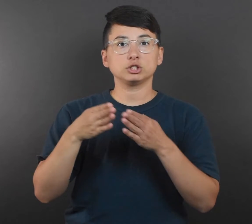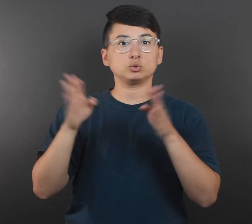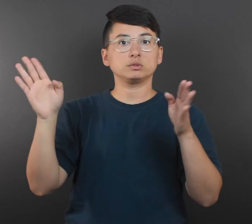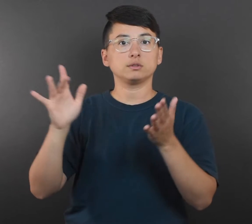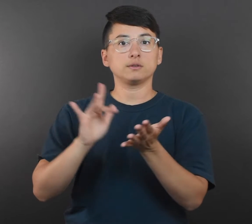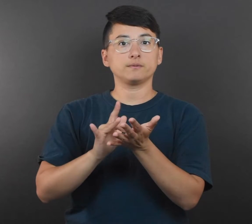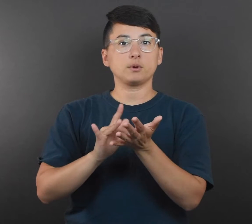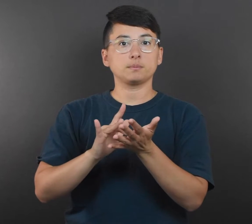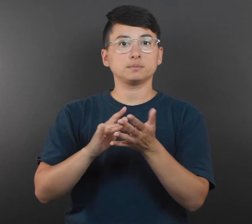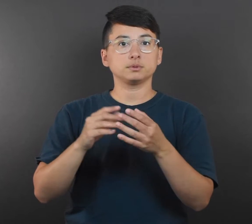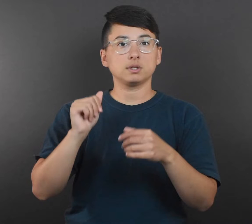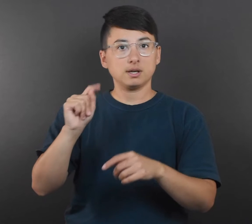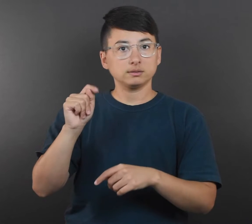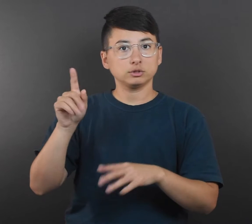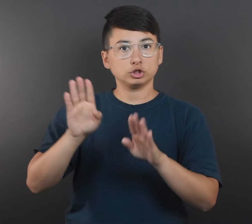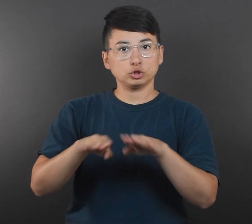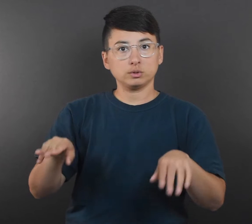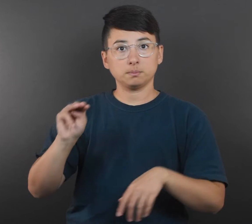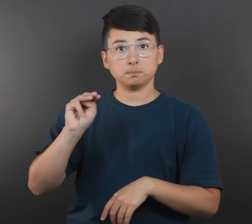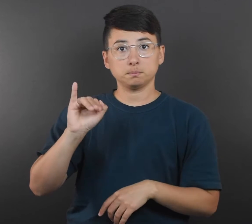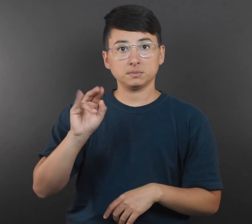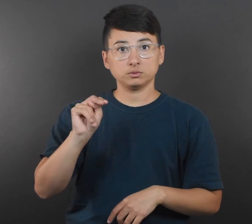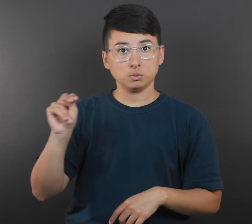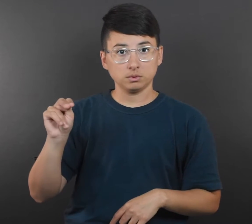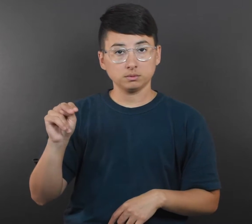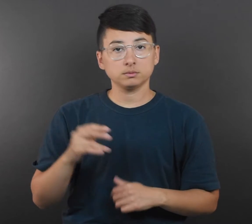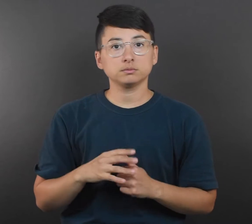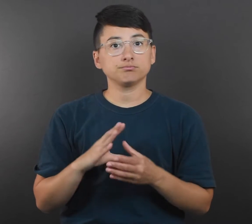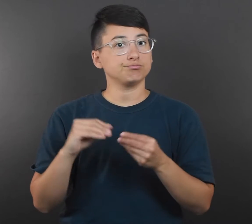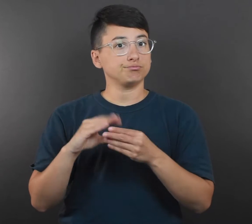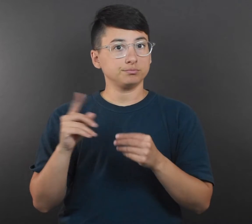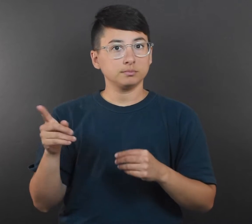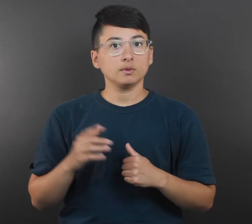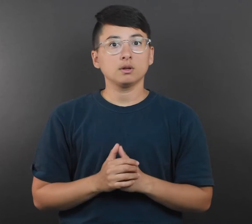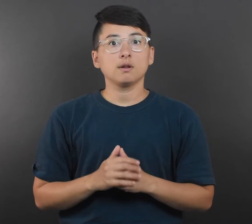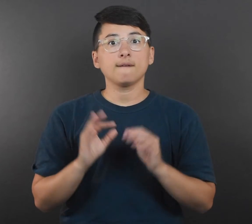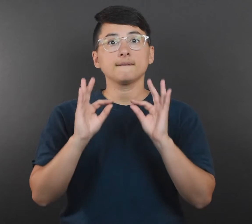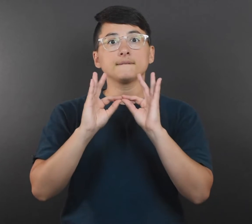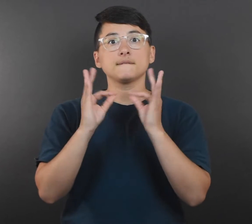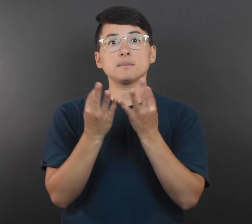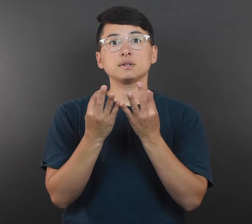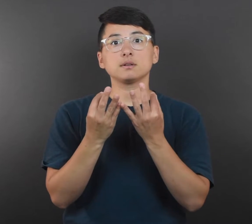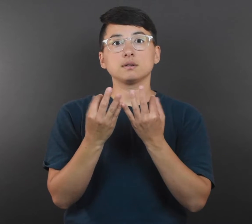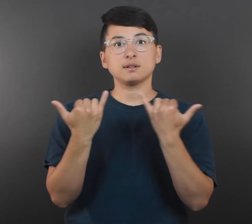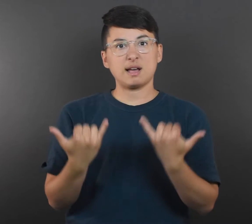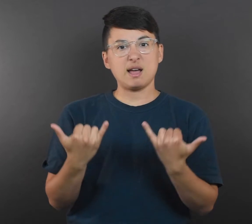our youngest kids from severe illness, too,” said Dr. Gigi Chawla, vice president and chief